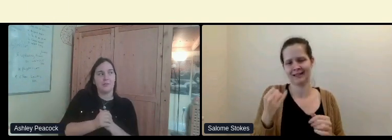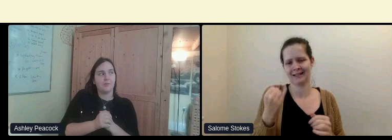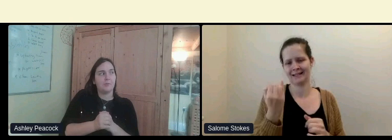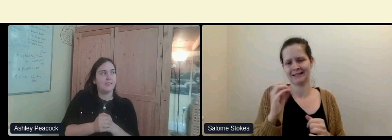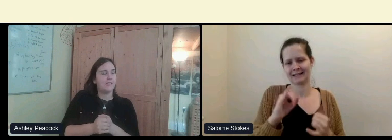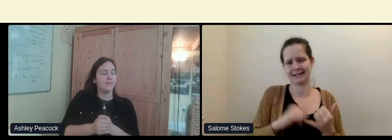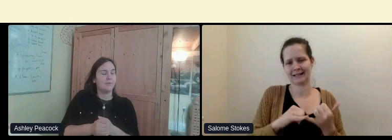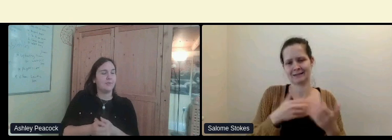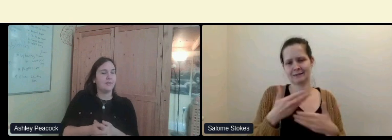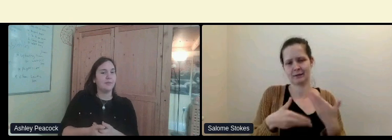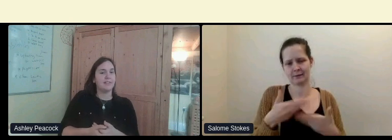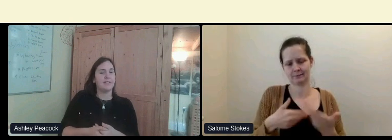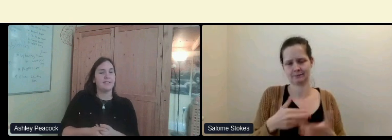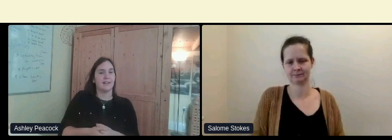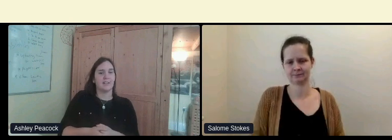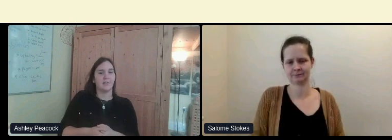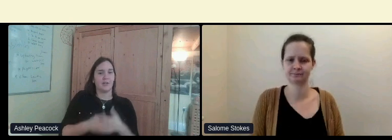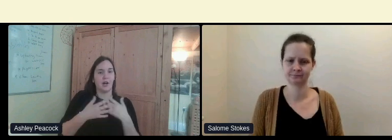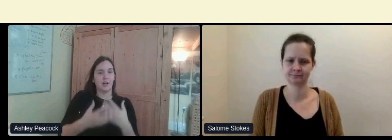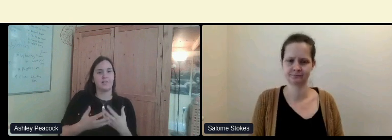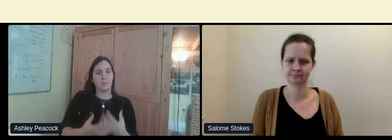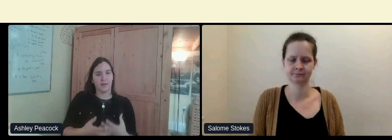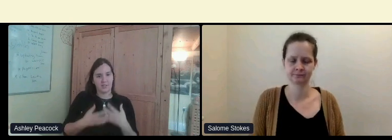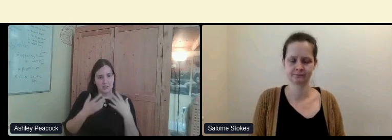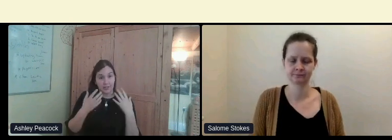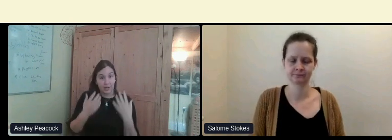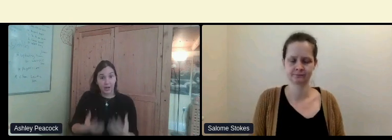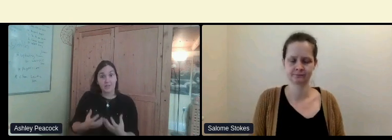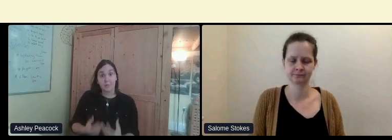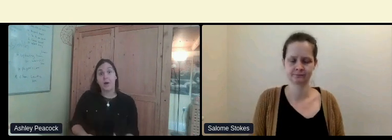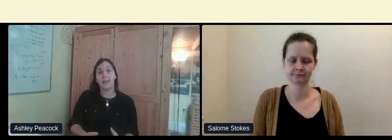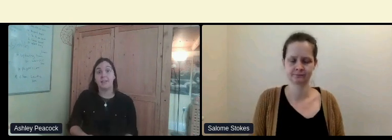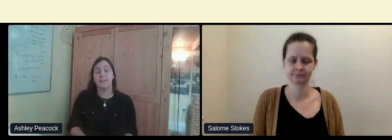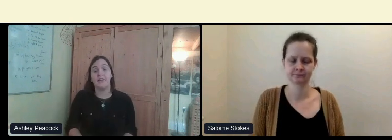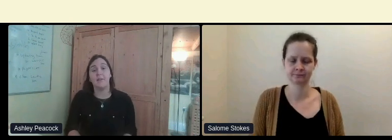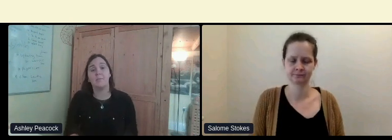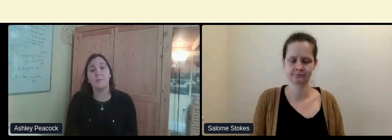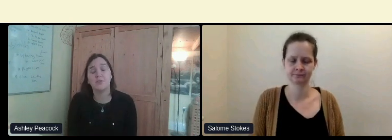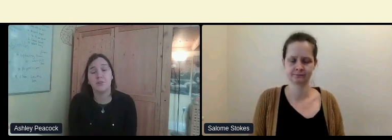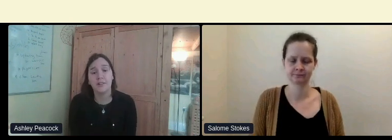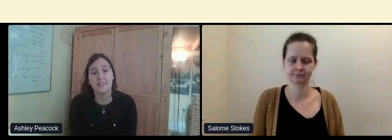for me I really want leaders that you can ask these questions, you can ask why. It builds trust